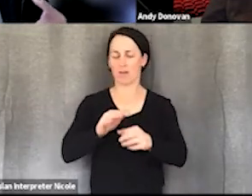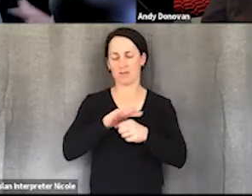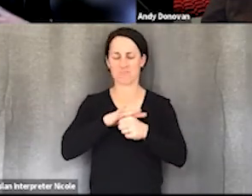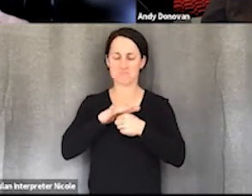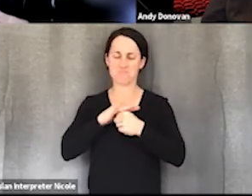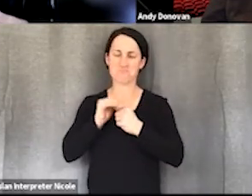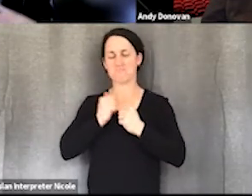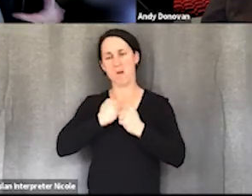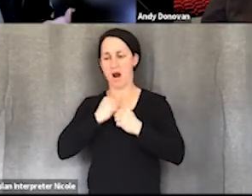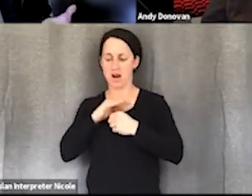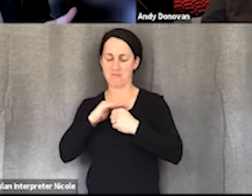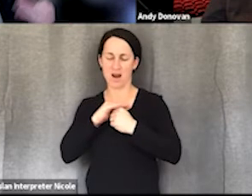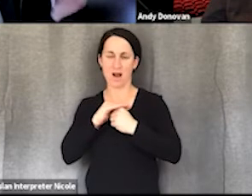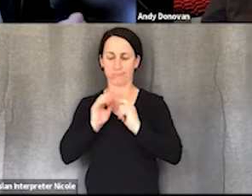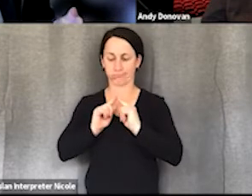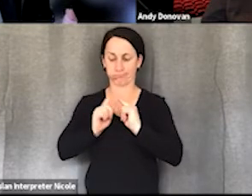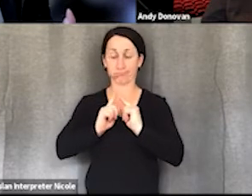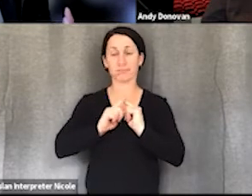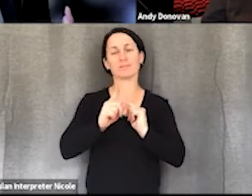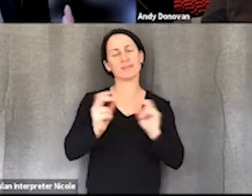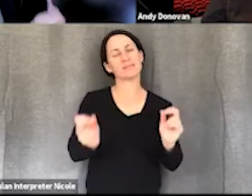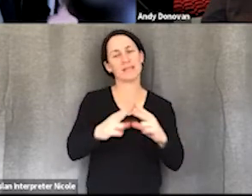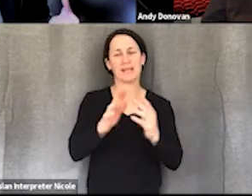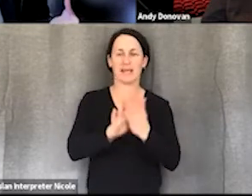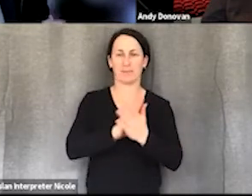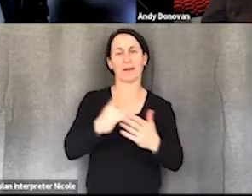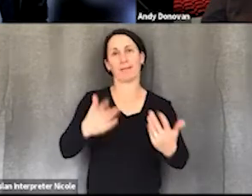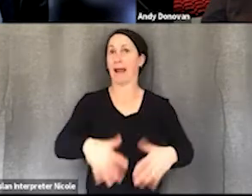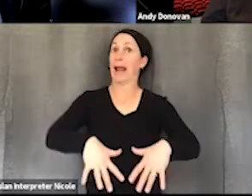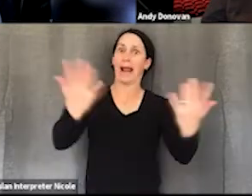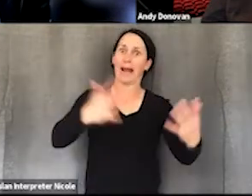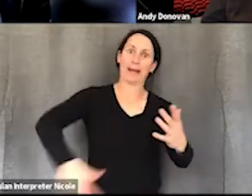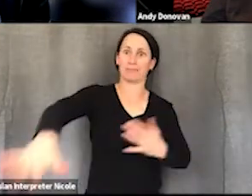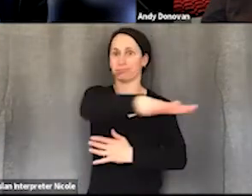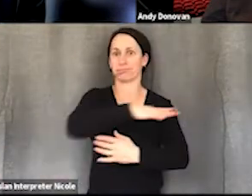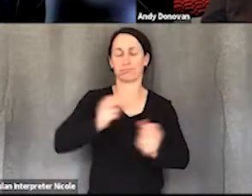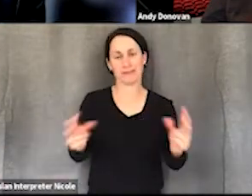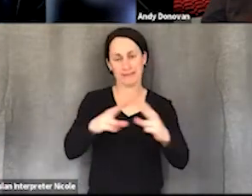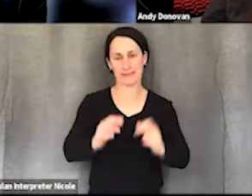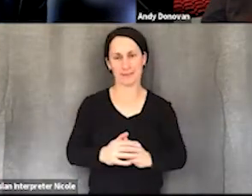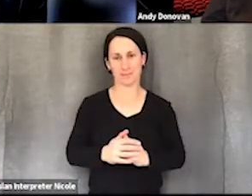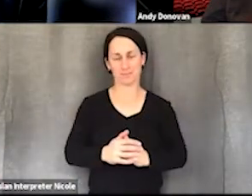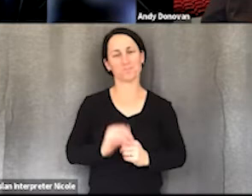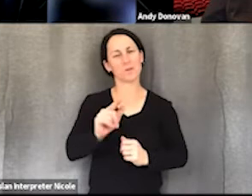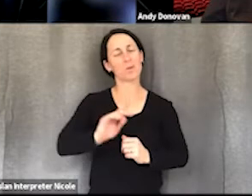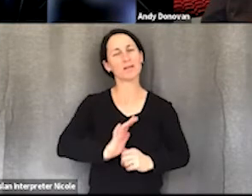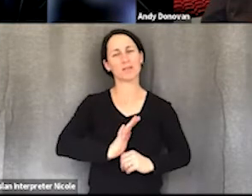they are a Sydneysider they are thinking of Sydney as local. That is an interesting thing just to be aware